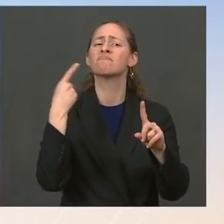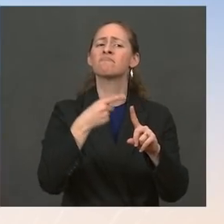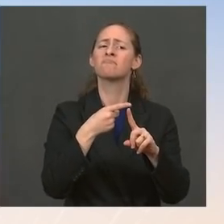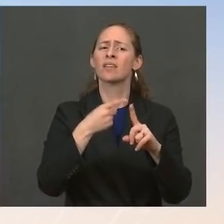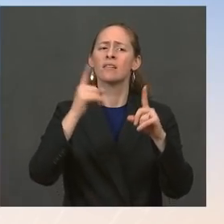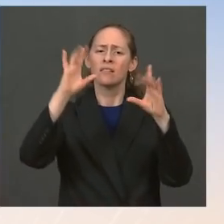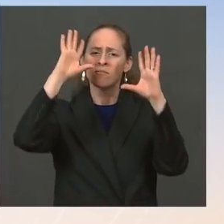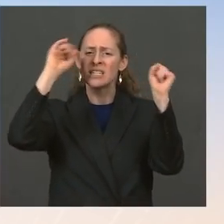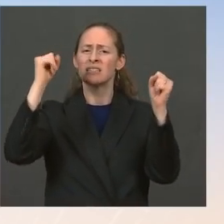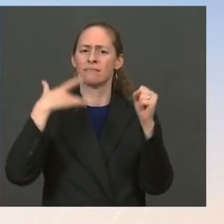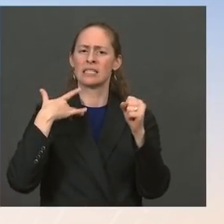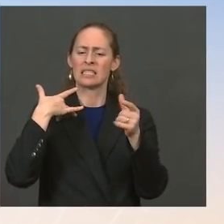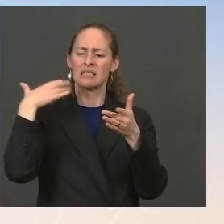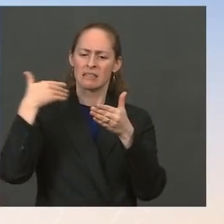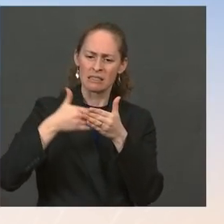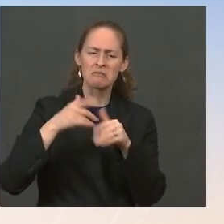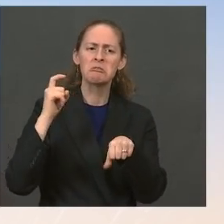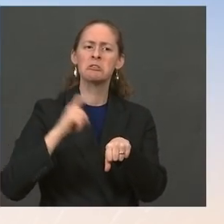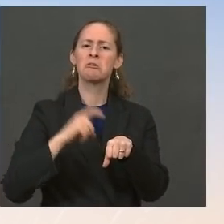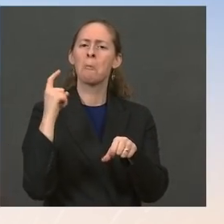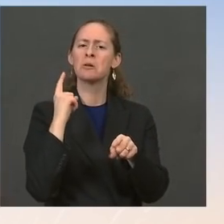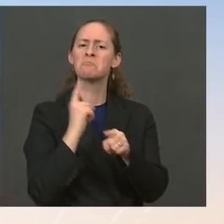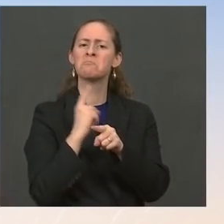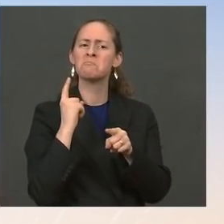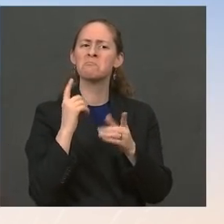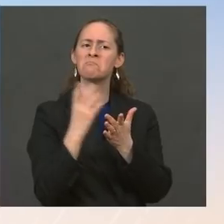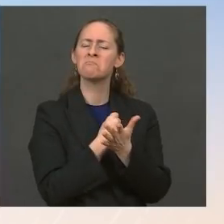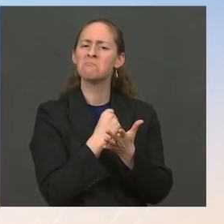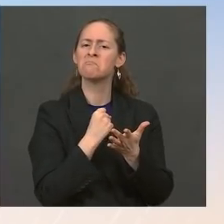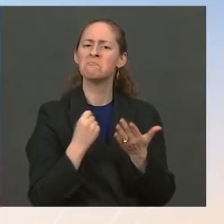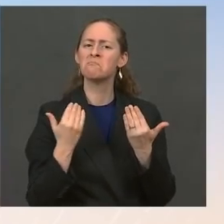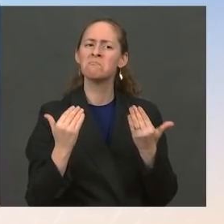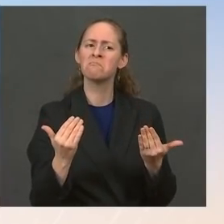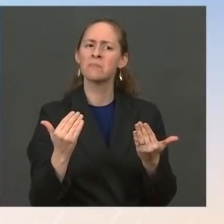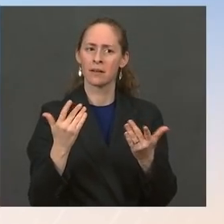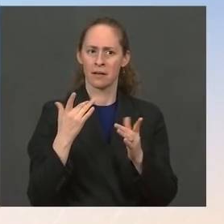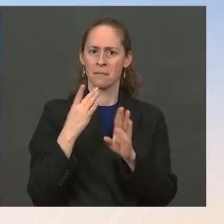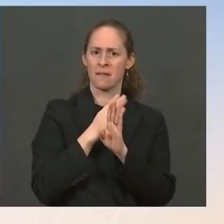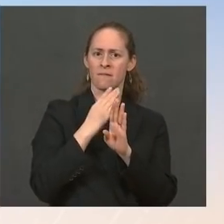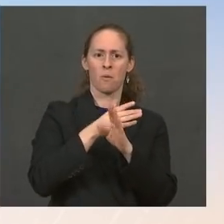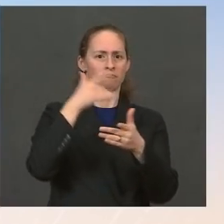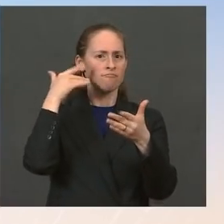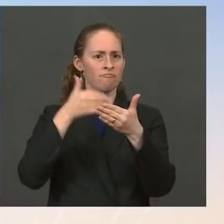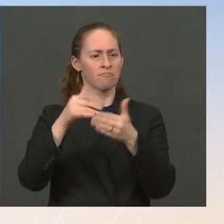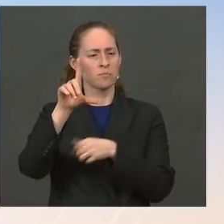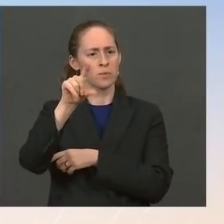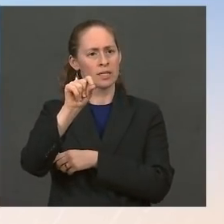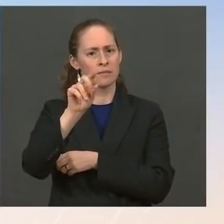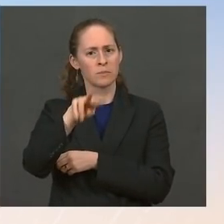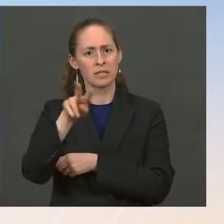so this is obviously -- meets that timeline. And obviously, we work through scheduling availability and requirements in order to do that